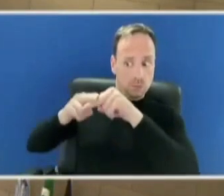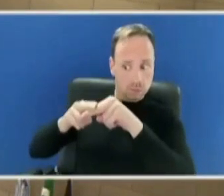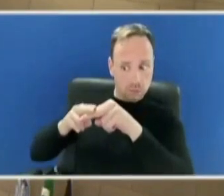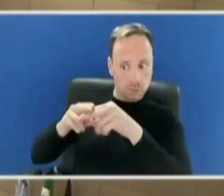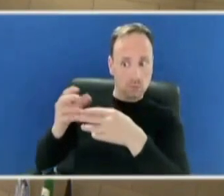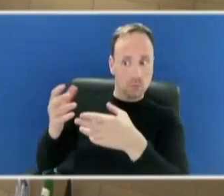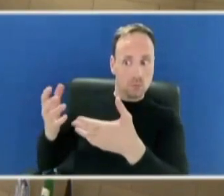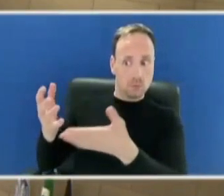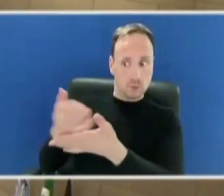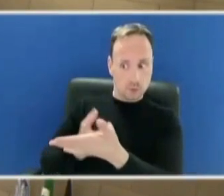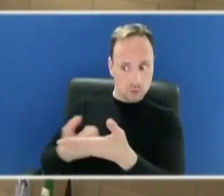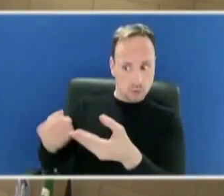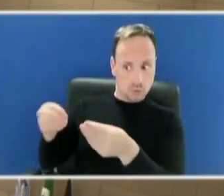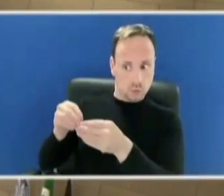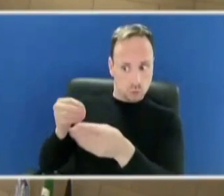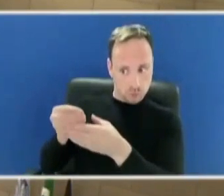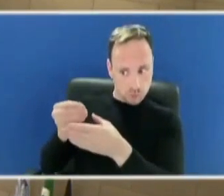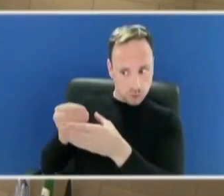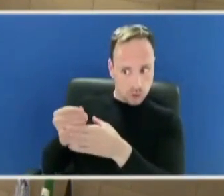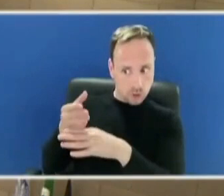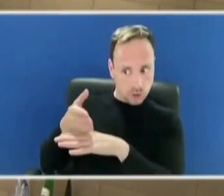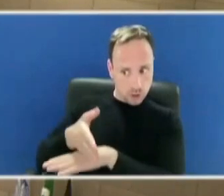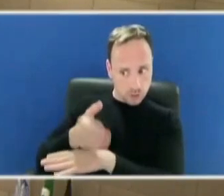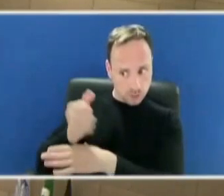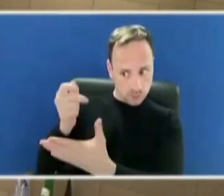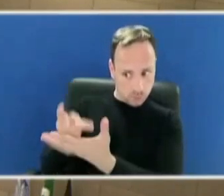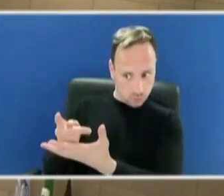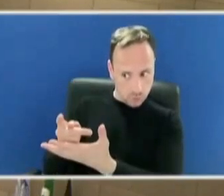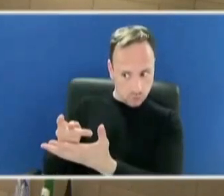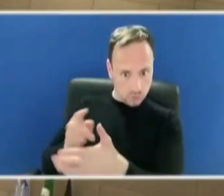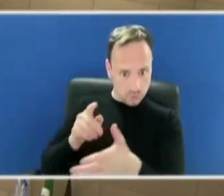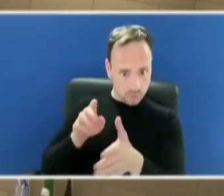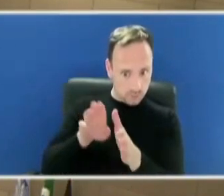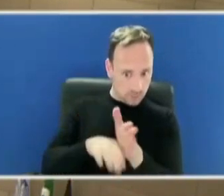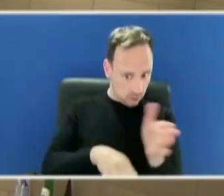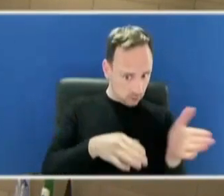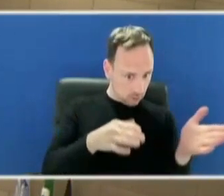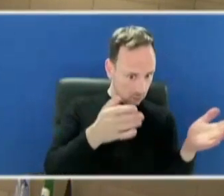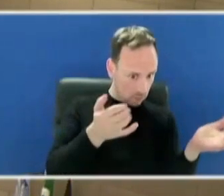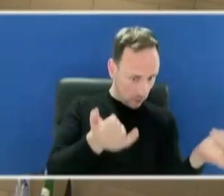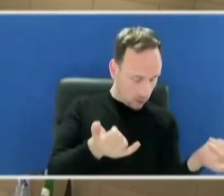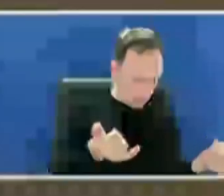after this is approved than they currently are. 1/3 of our employees will not receive a